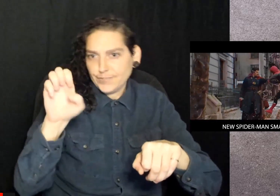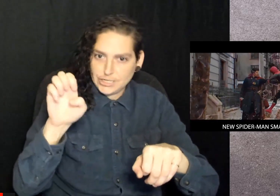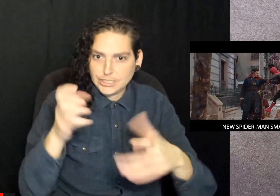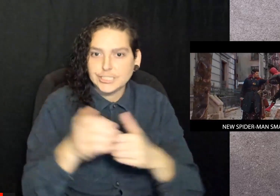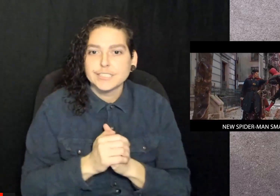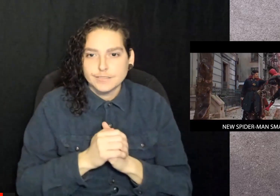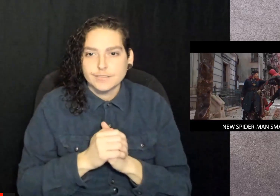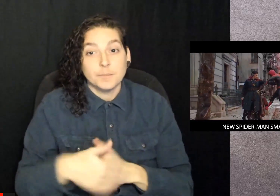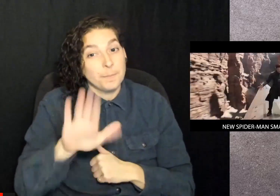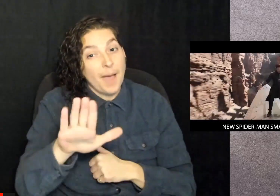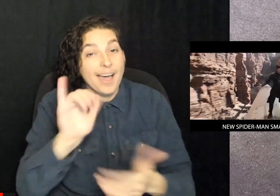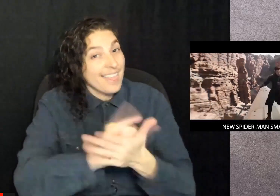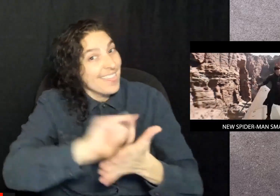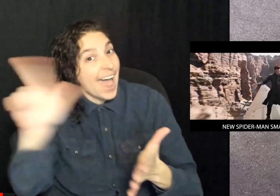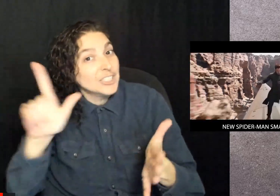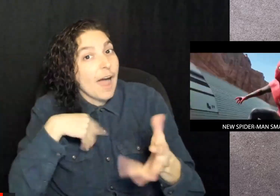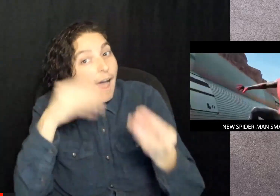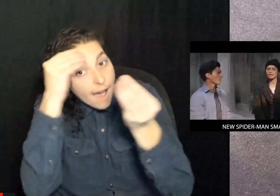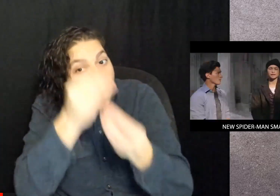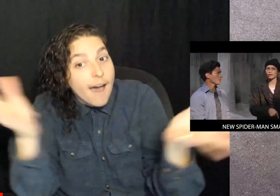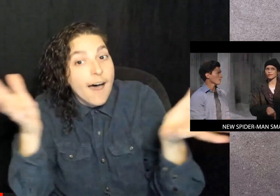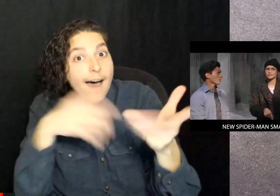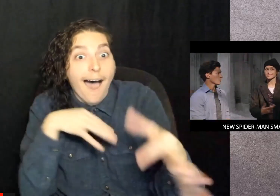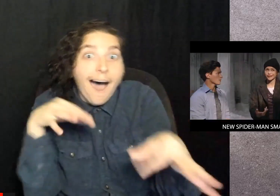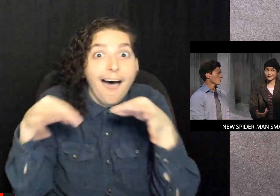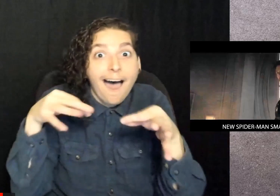but that's all I'm gonna tell you I don't want to give away too much